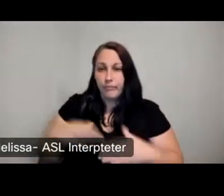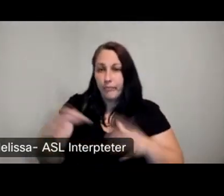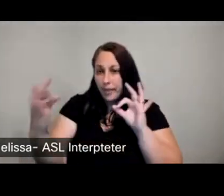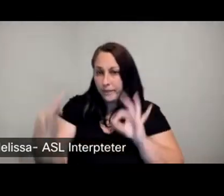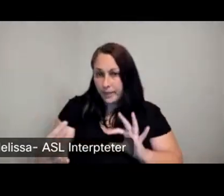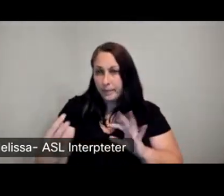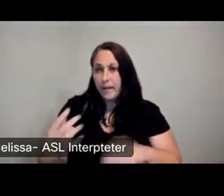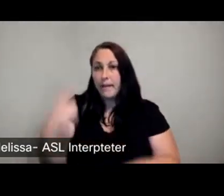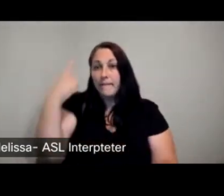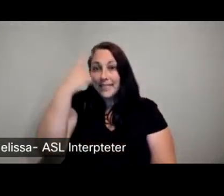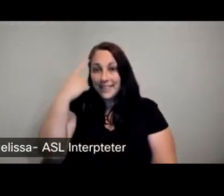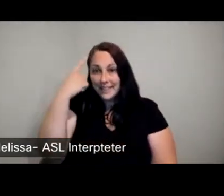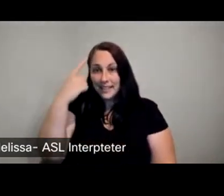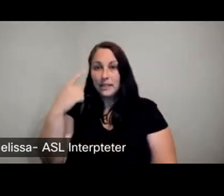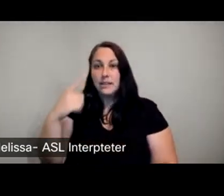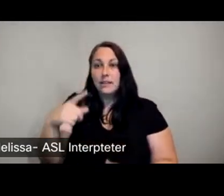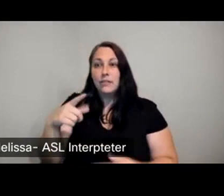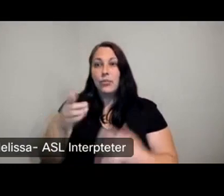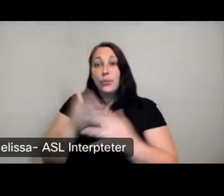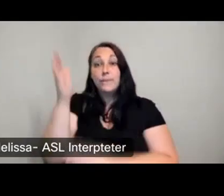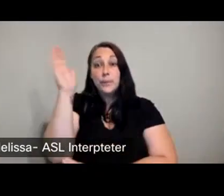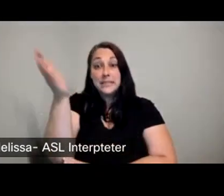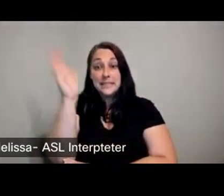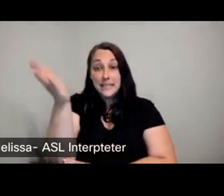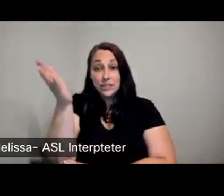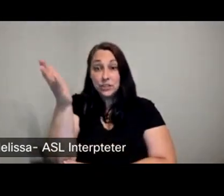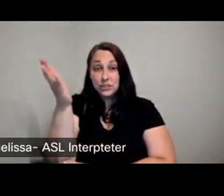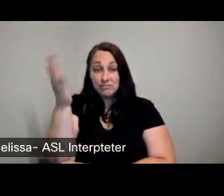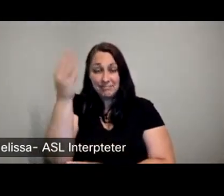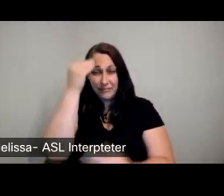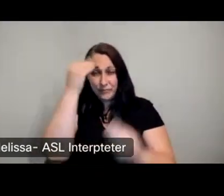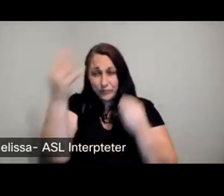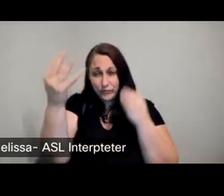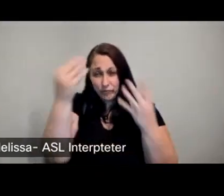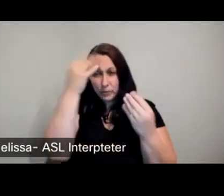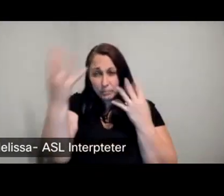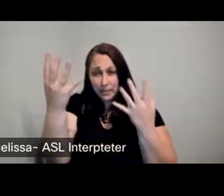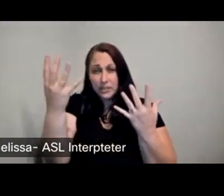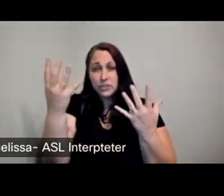through also on even presentations how that information is uh it's presented